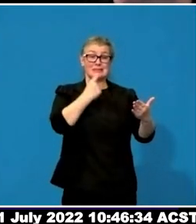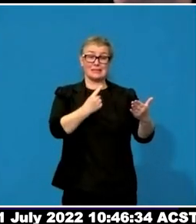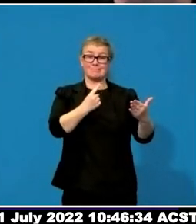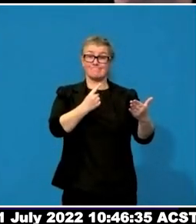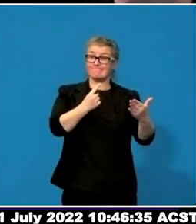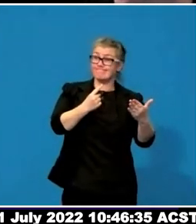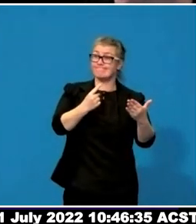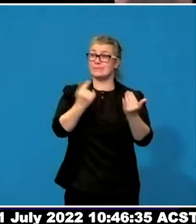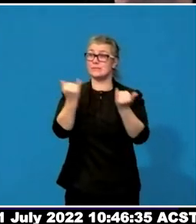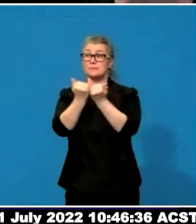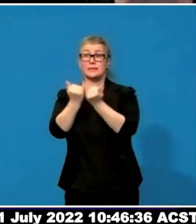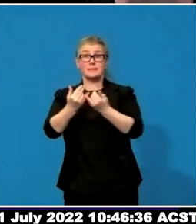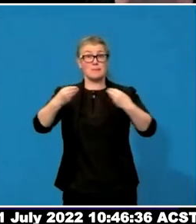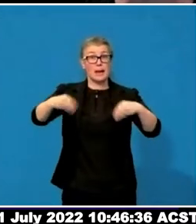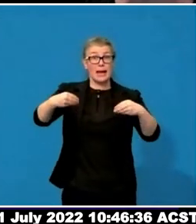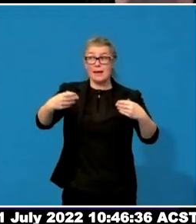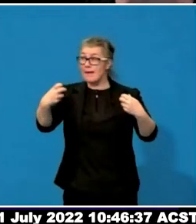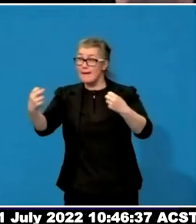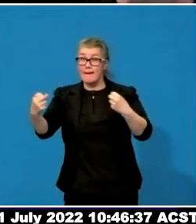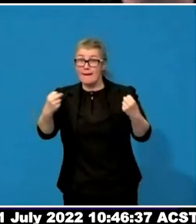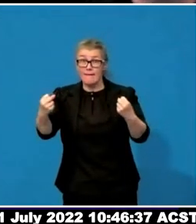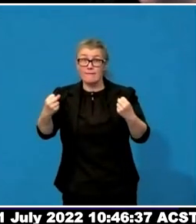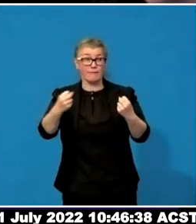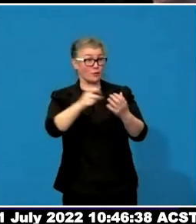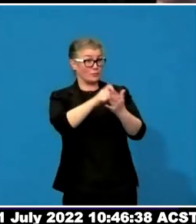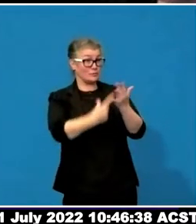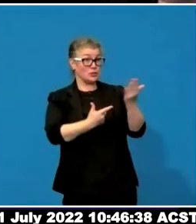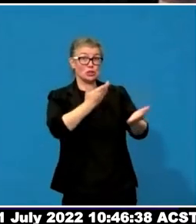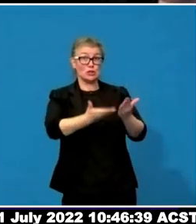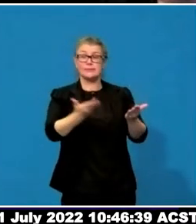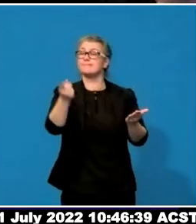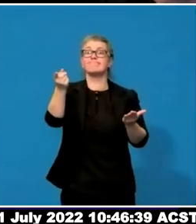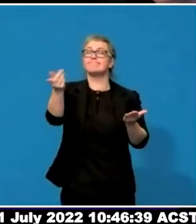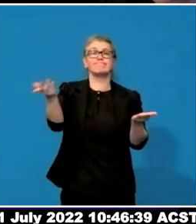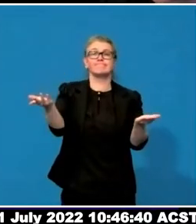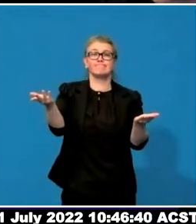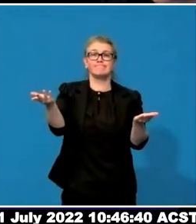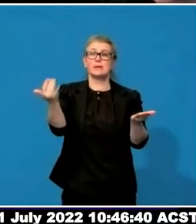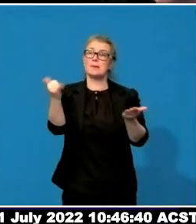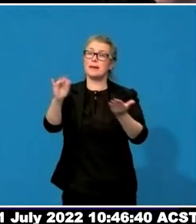disability services, the social pressures which might impact some people who managed